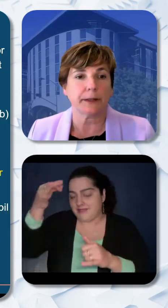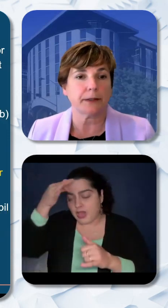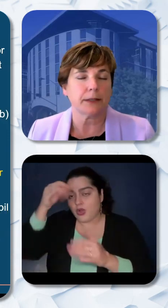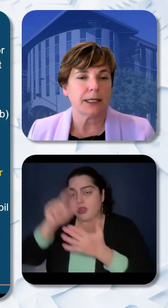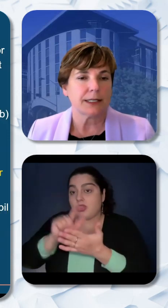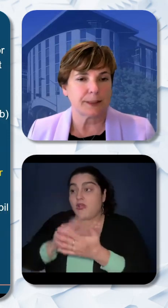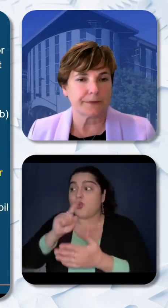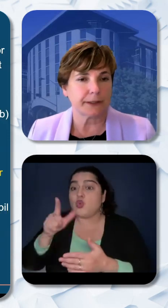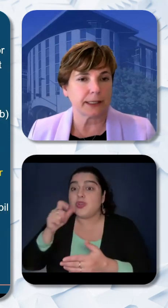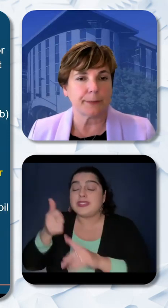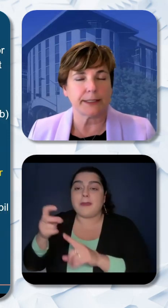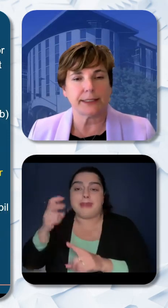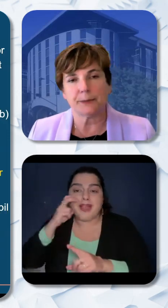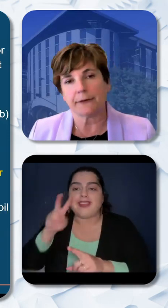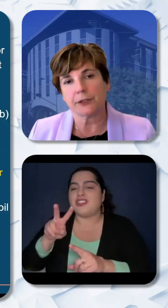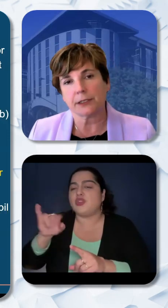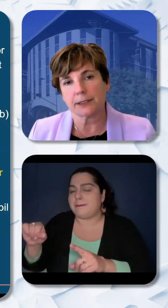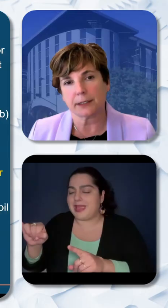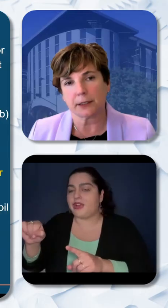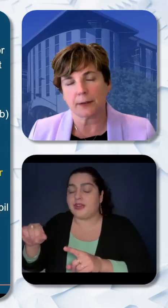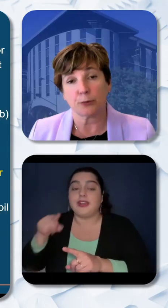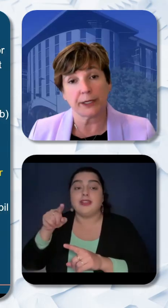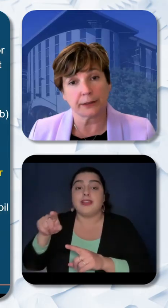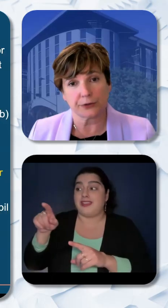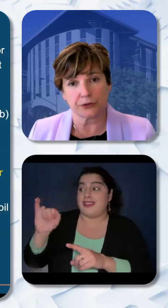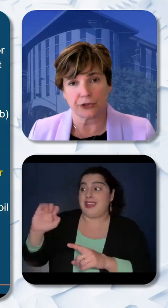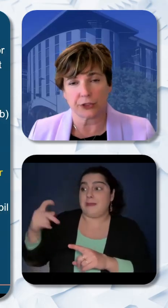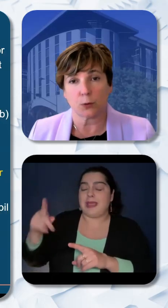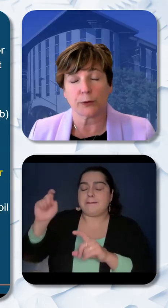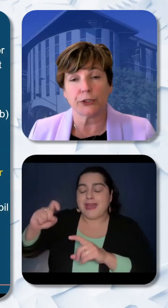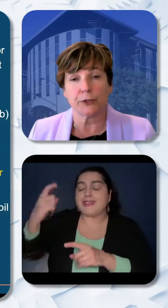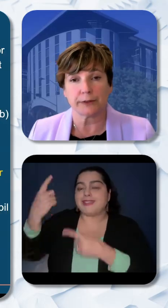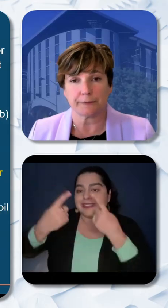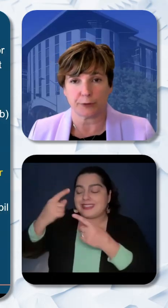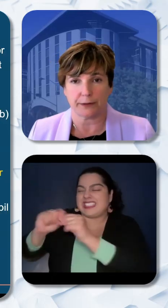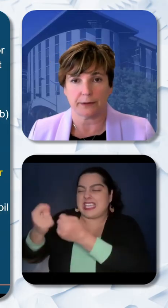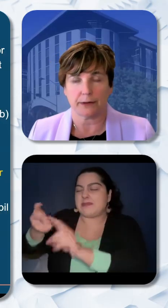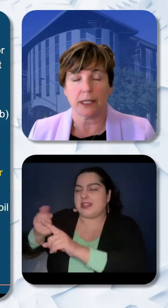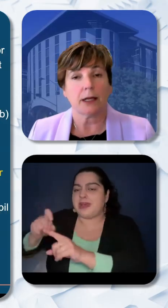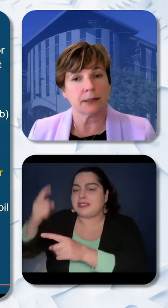impaired. Specifically, IEP teams have to consider braille instruction, or the use of braille,